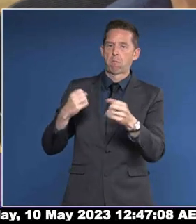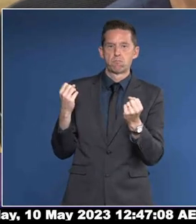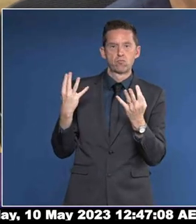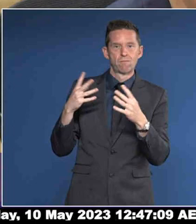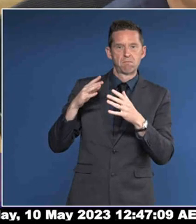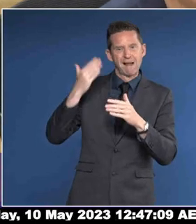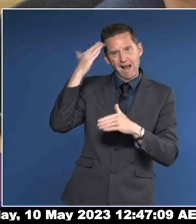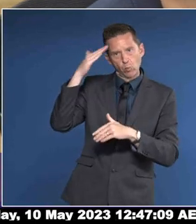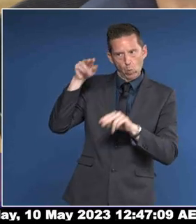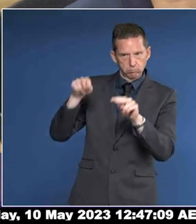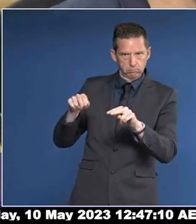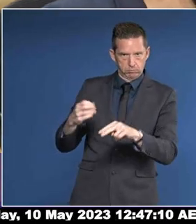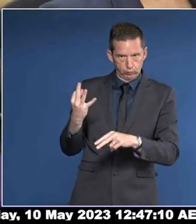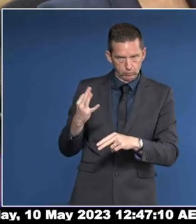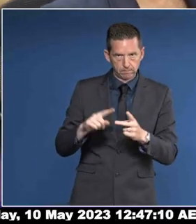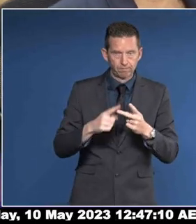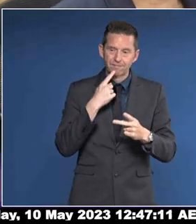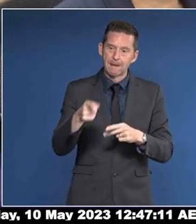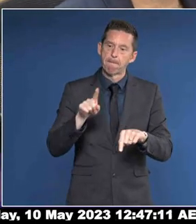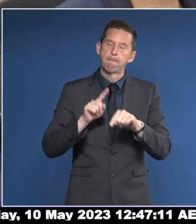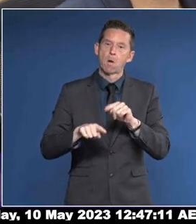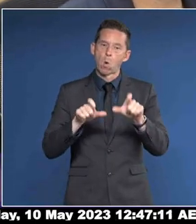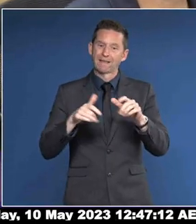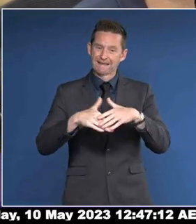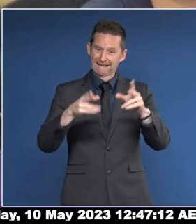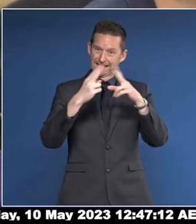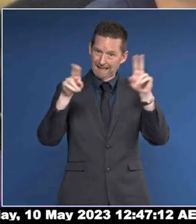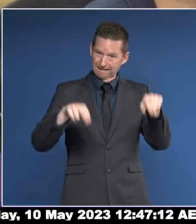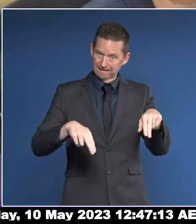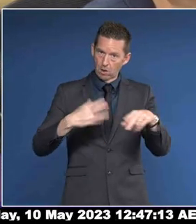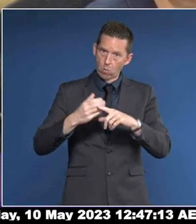Spending most of their time in a tent with temperatures of approximately 35 degrees.